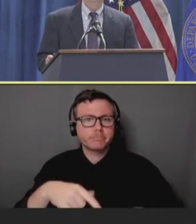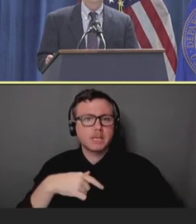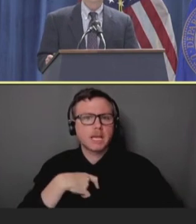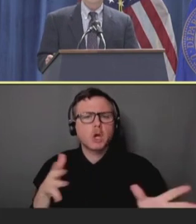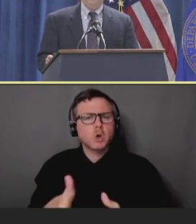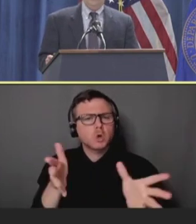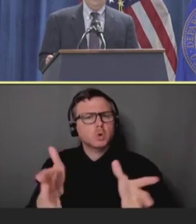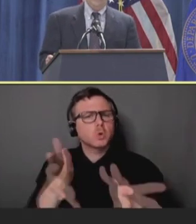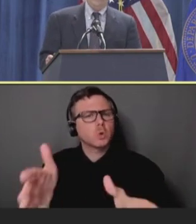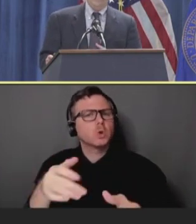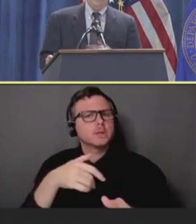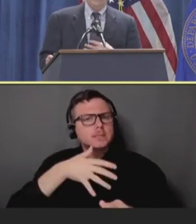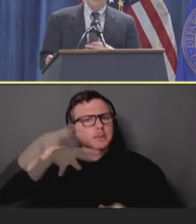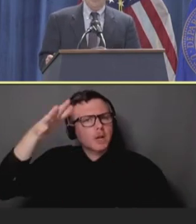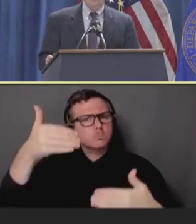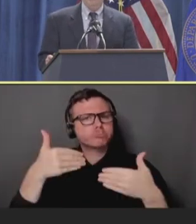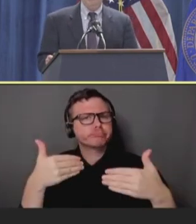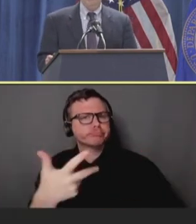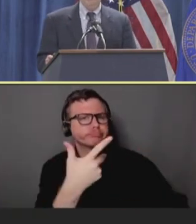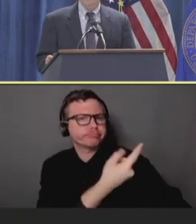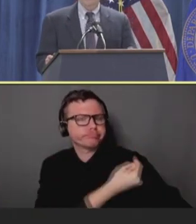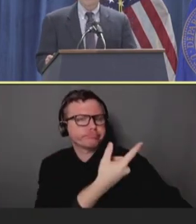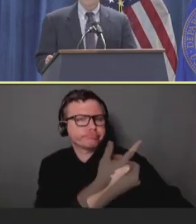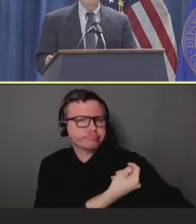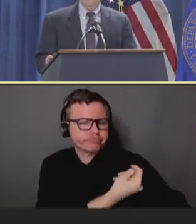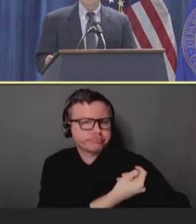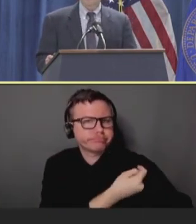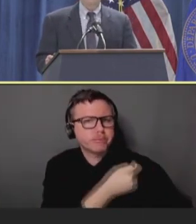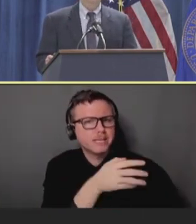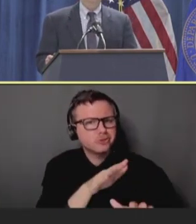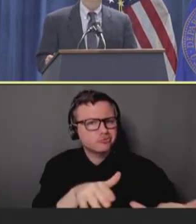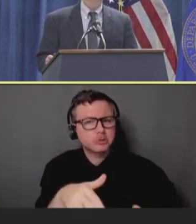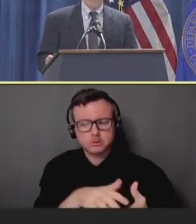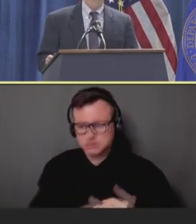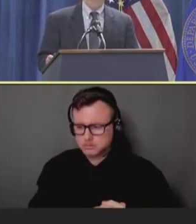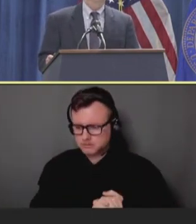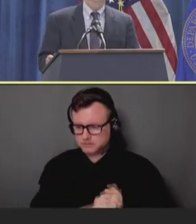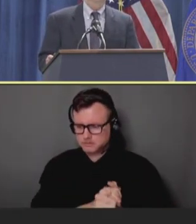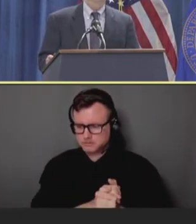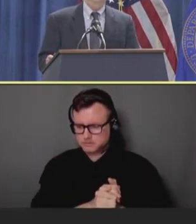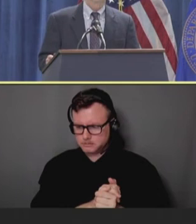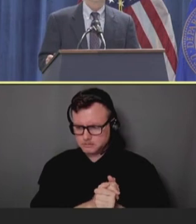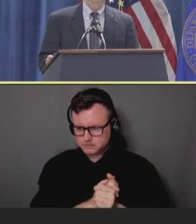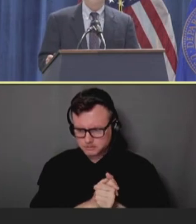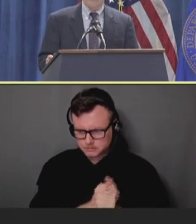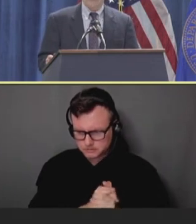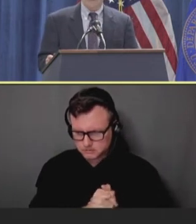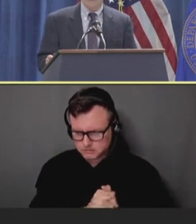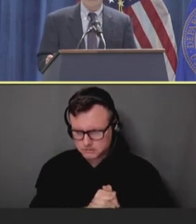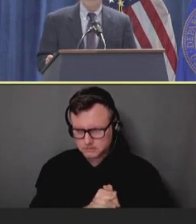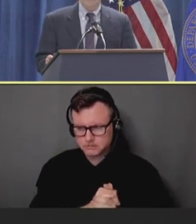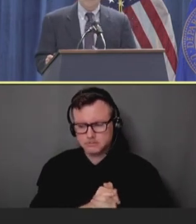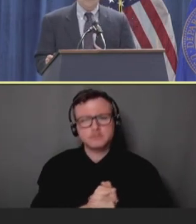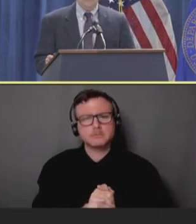And of course, there was Operation Warp Speed. His administration's role is obviously very controversial.